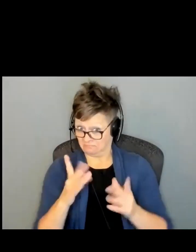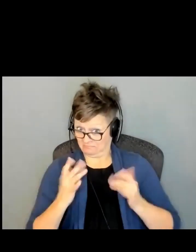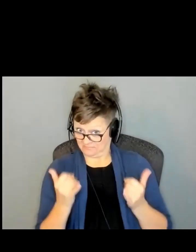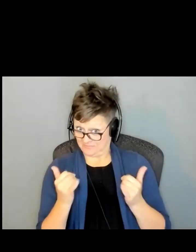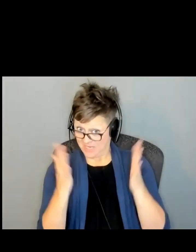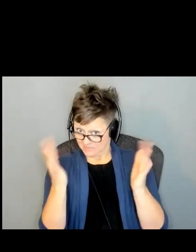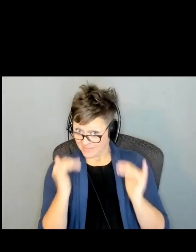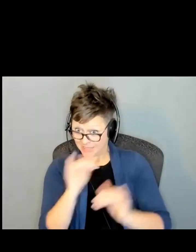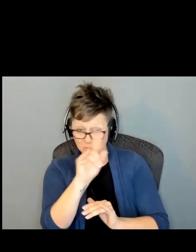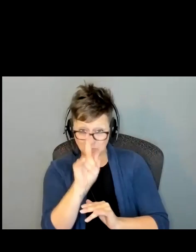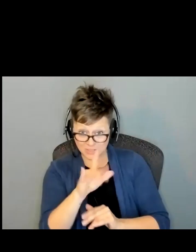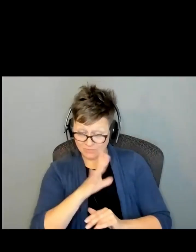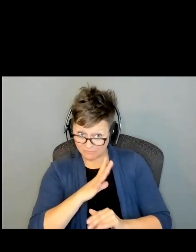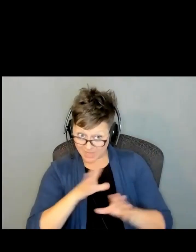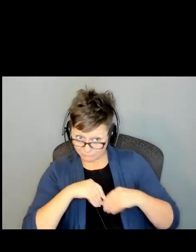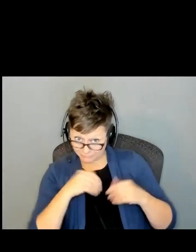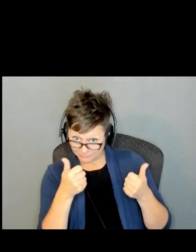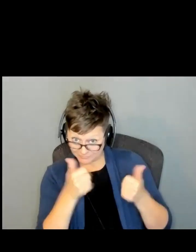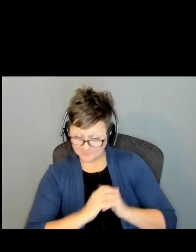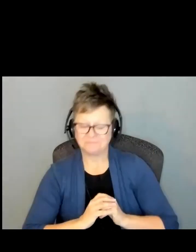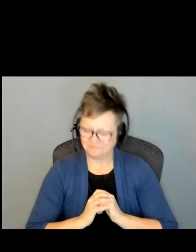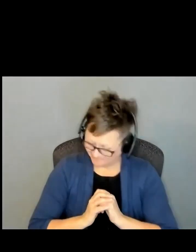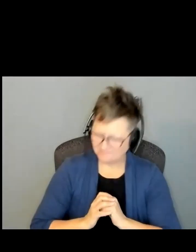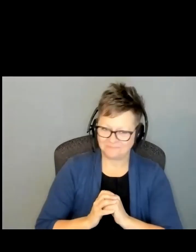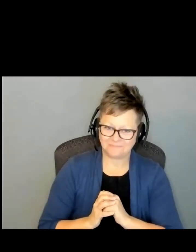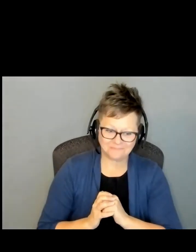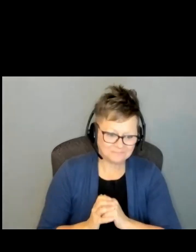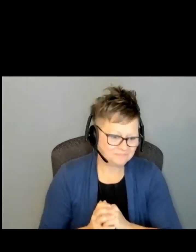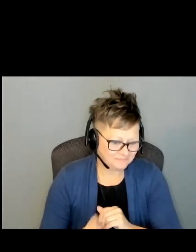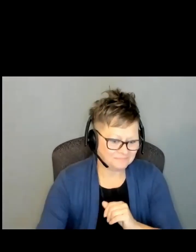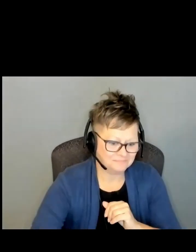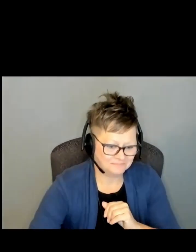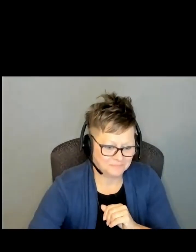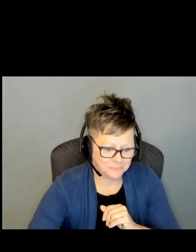All right. This is more substantive since you do work on the ground already.